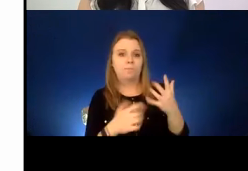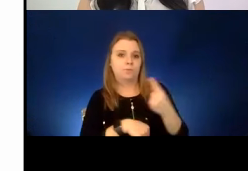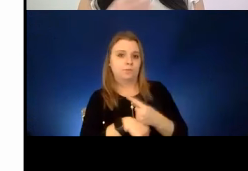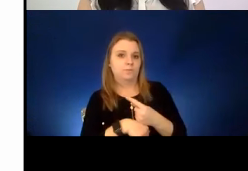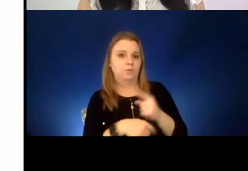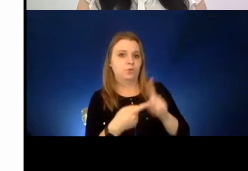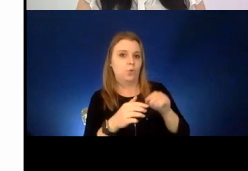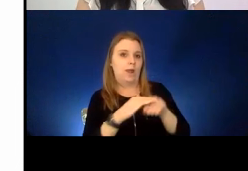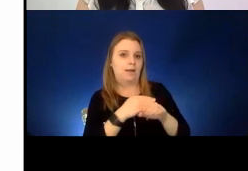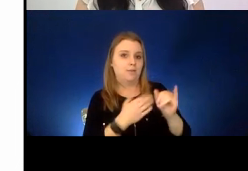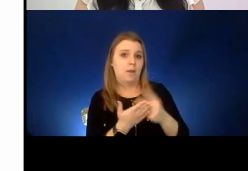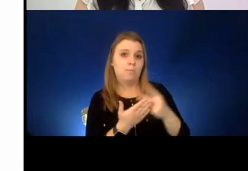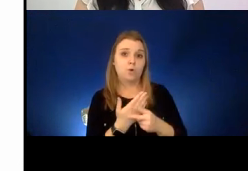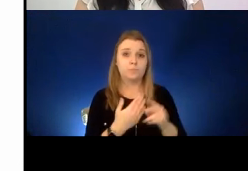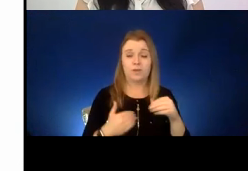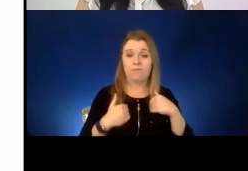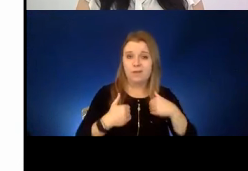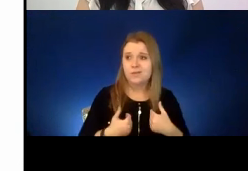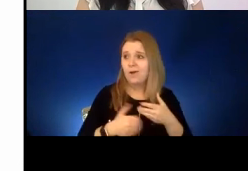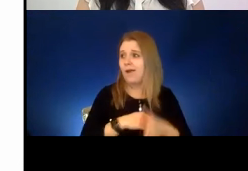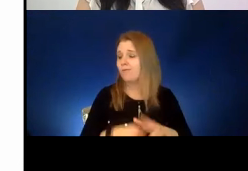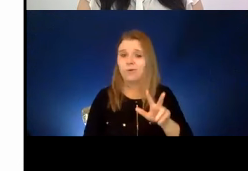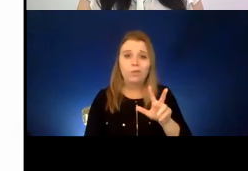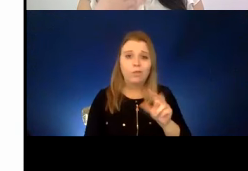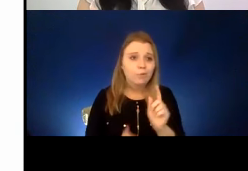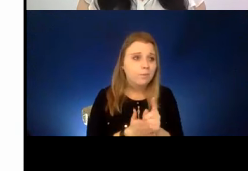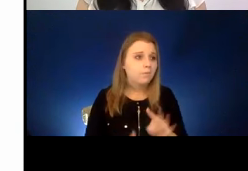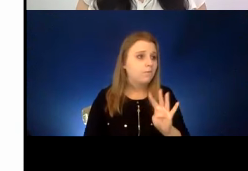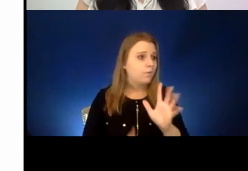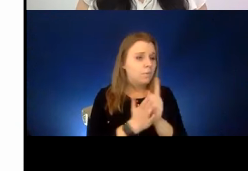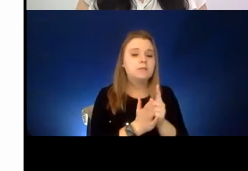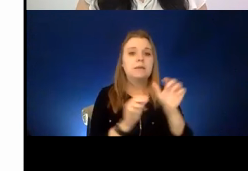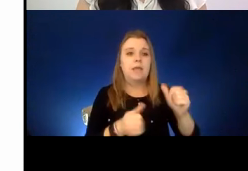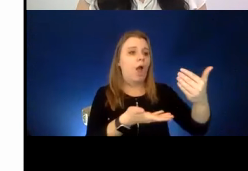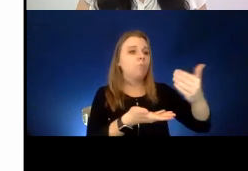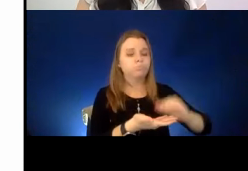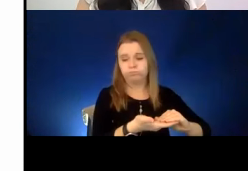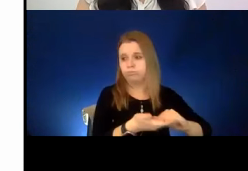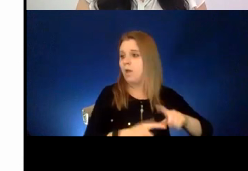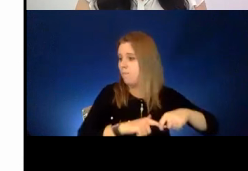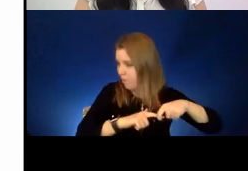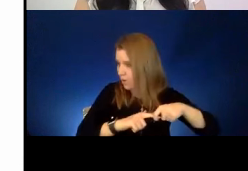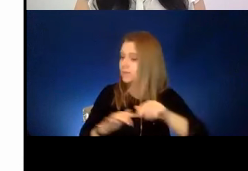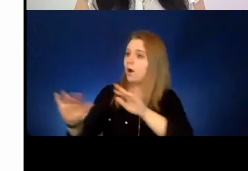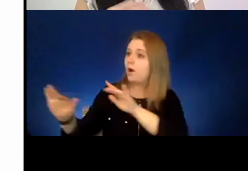So if they get tired after 30 or 45 minutes, they can close their computer and come back to it another day to finish.